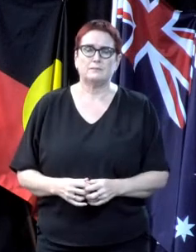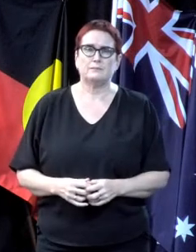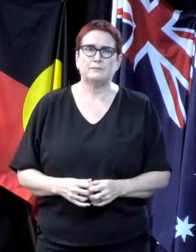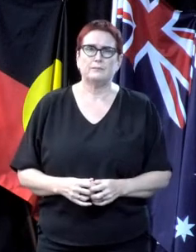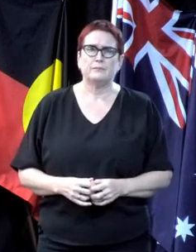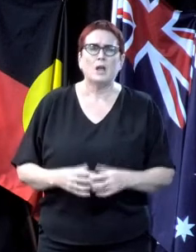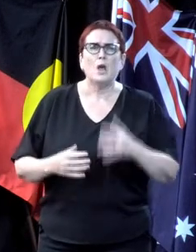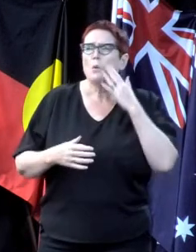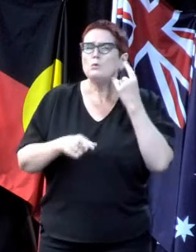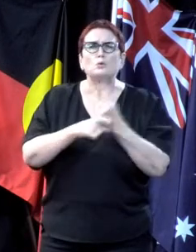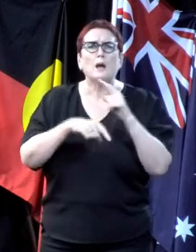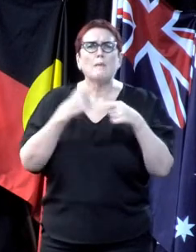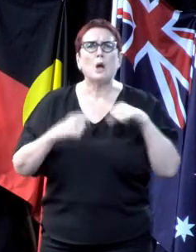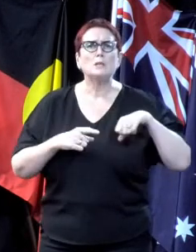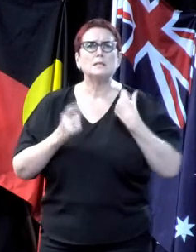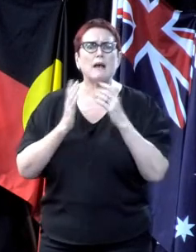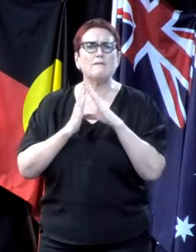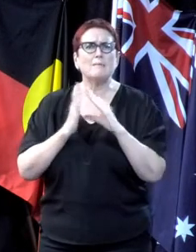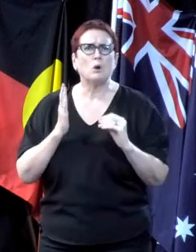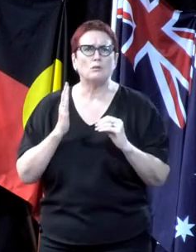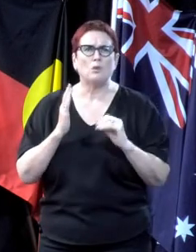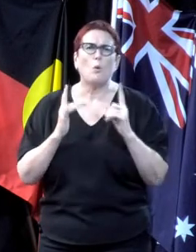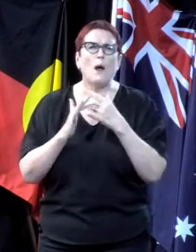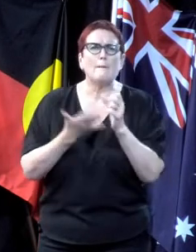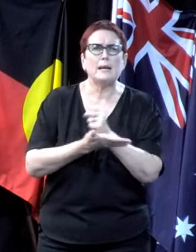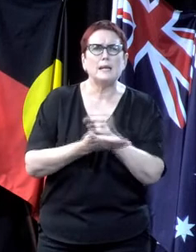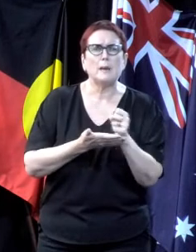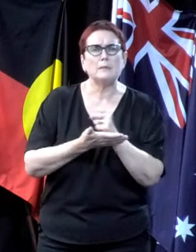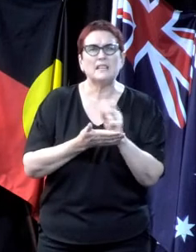There is a bit of a band aid solution at the moment in respect to